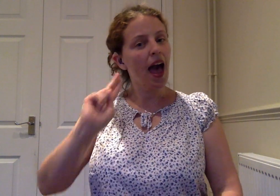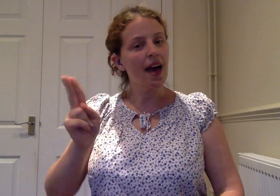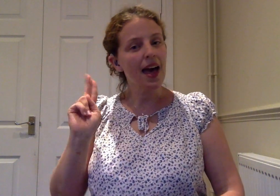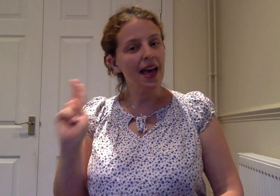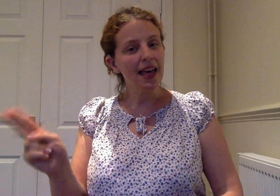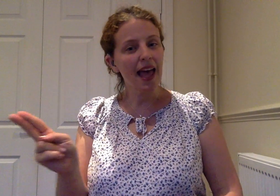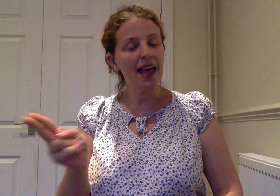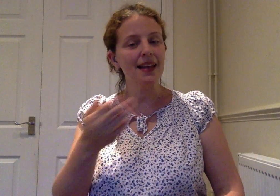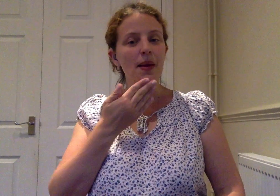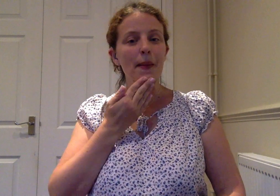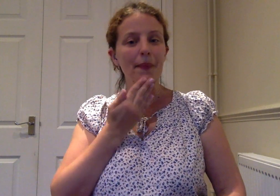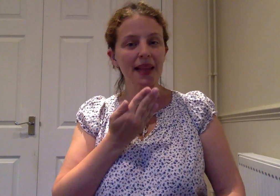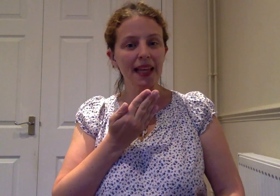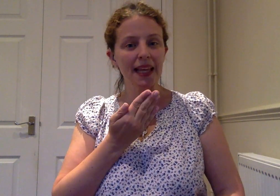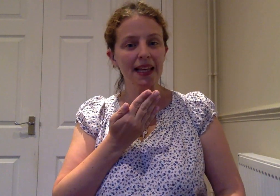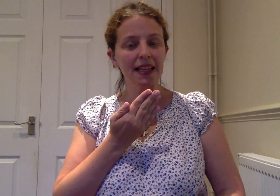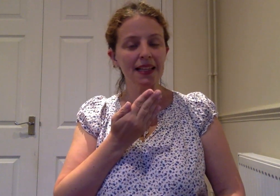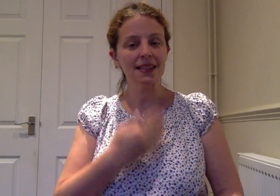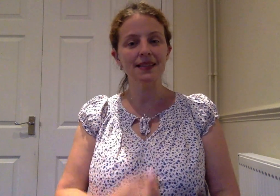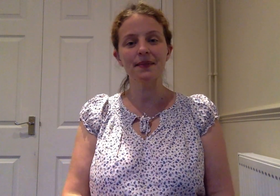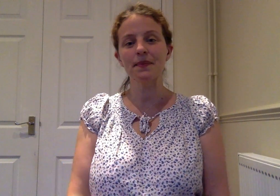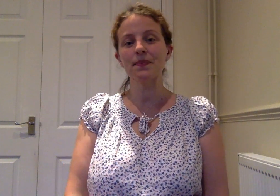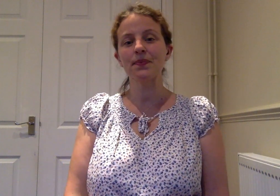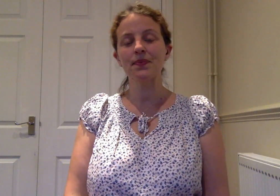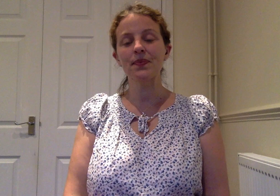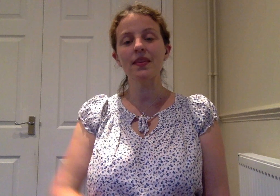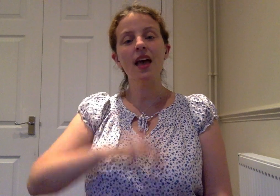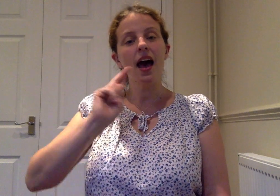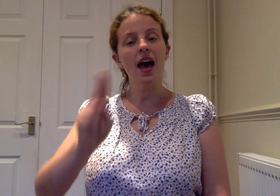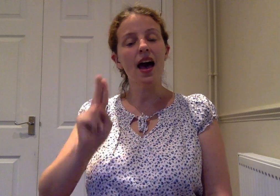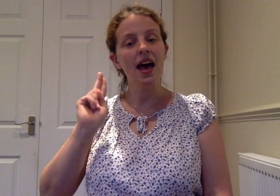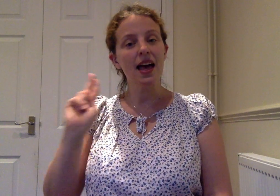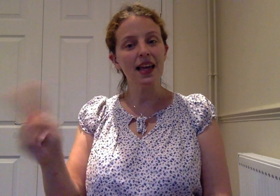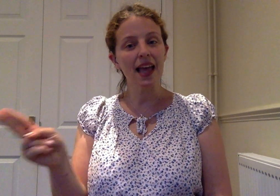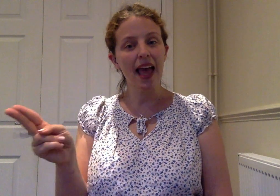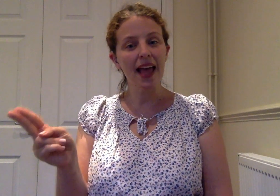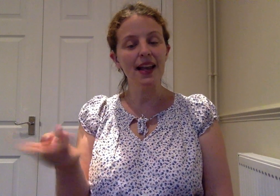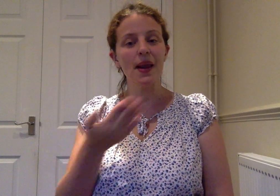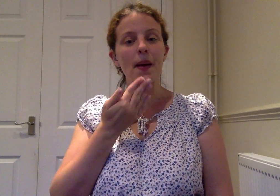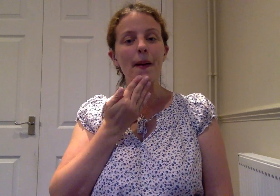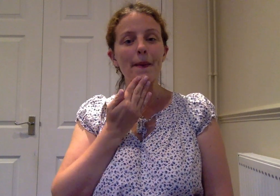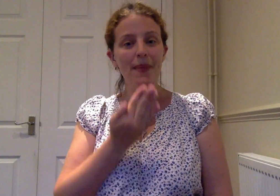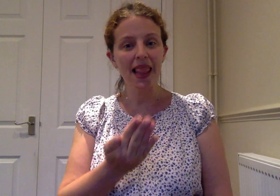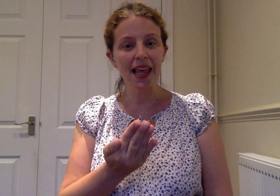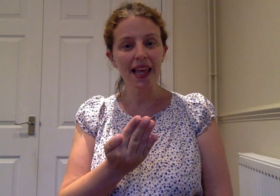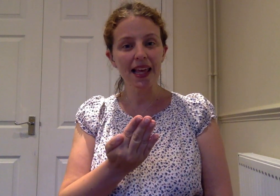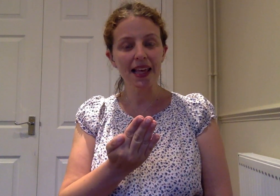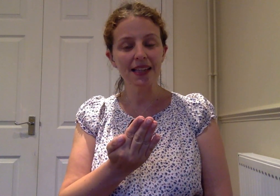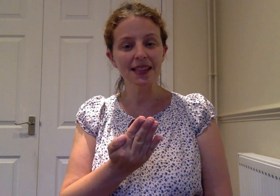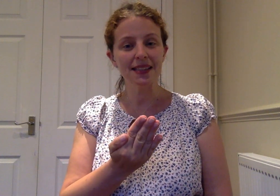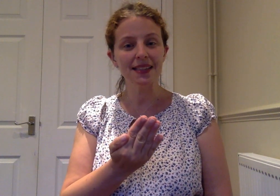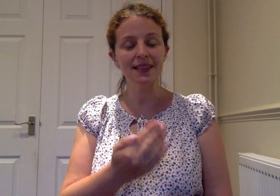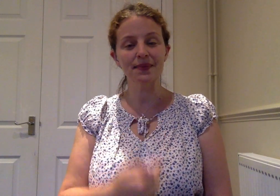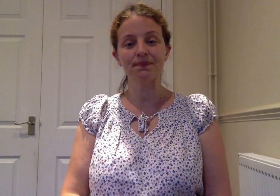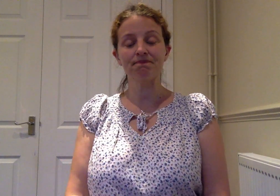Again please.